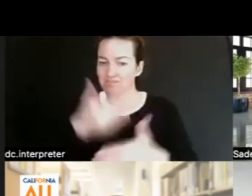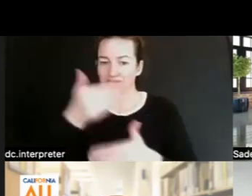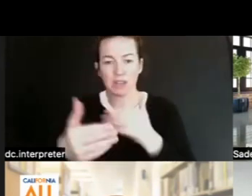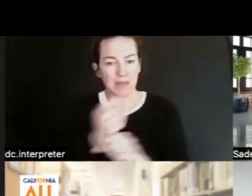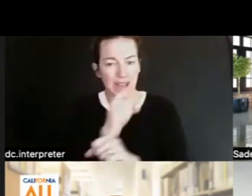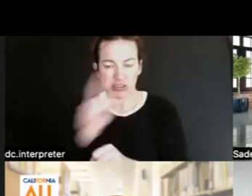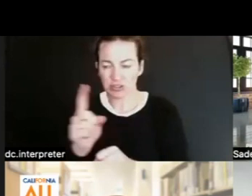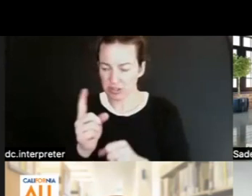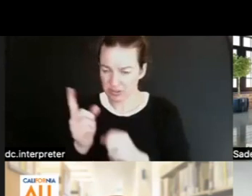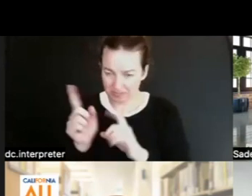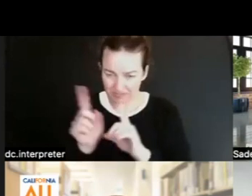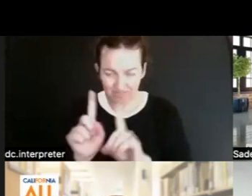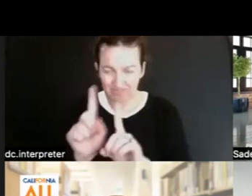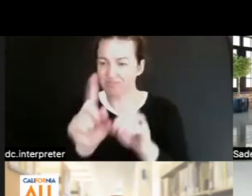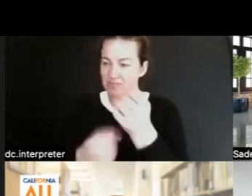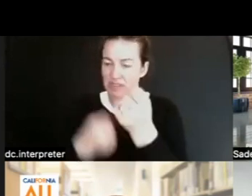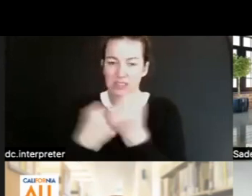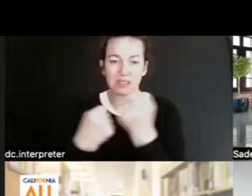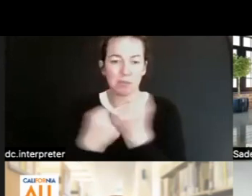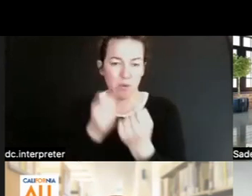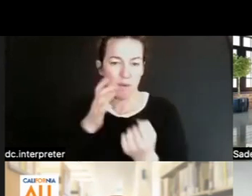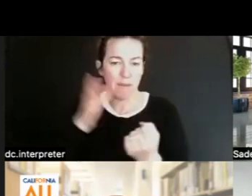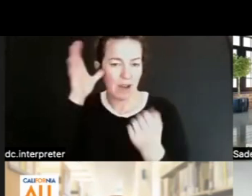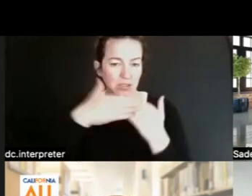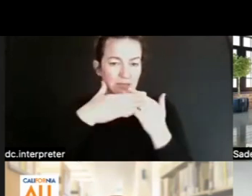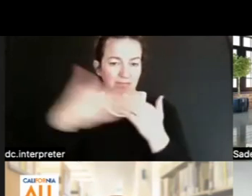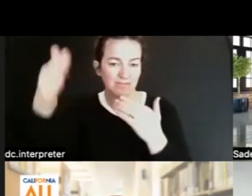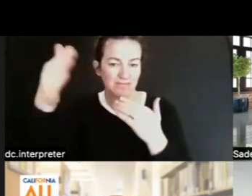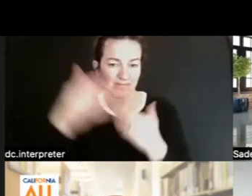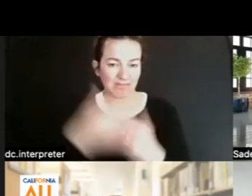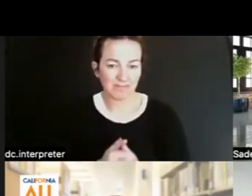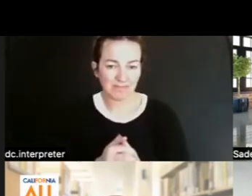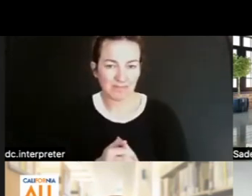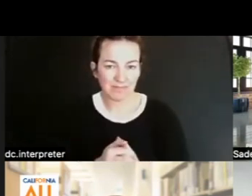hand in hand with our parents as we go forward. Actually if I could also add one piece shade.